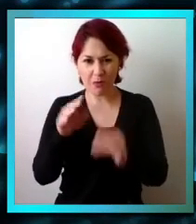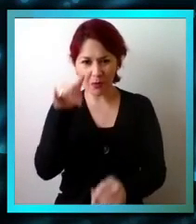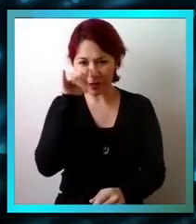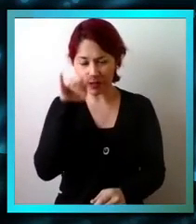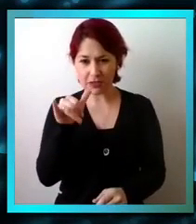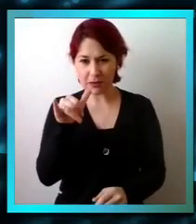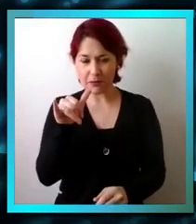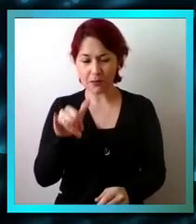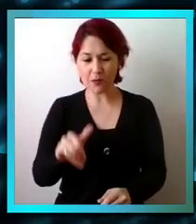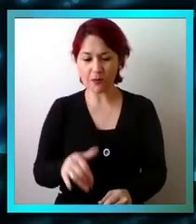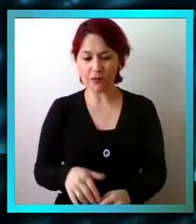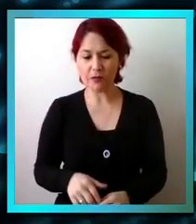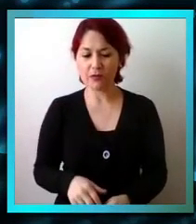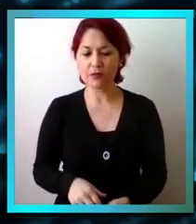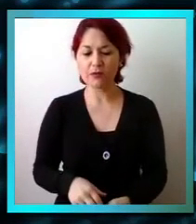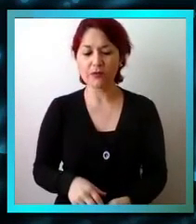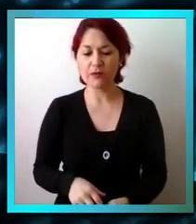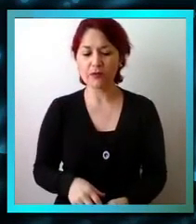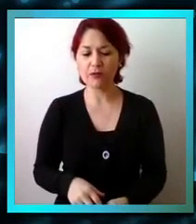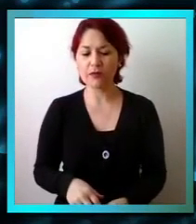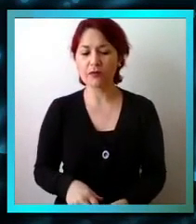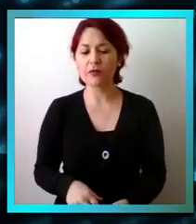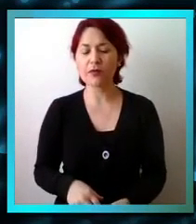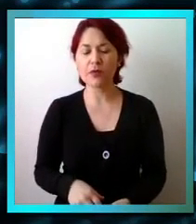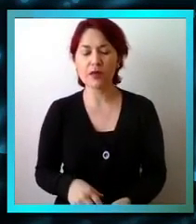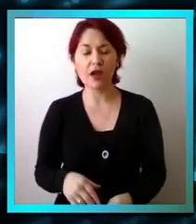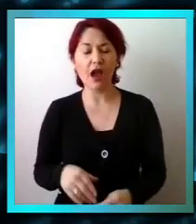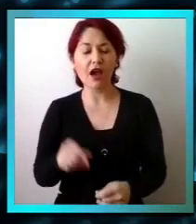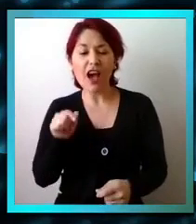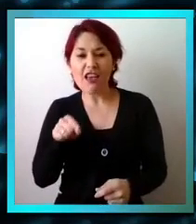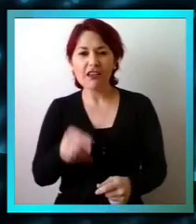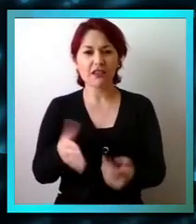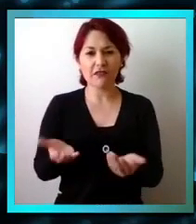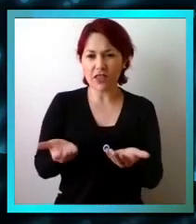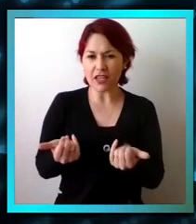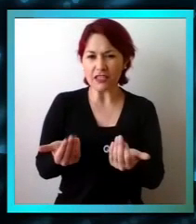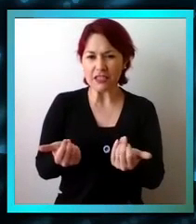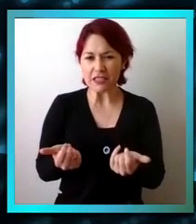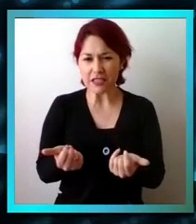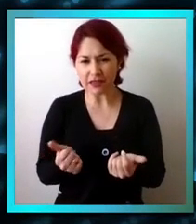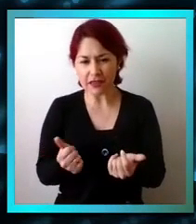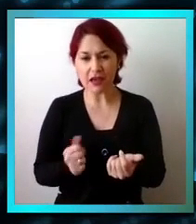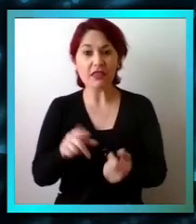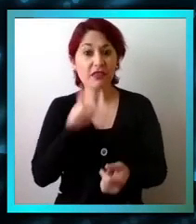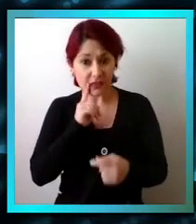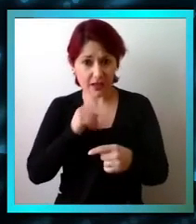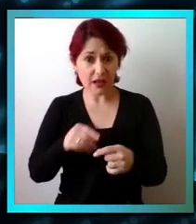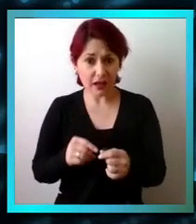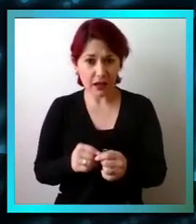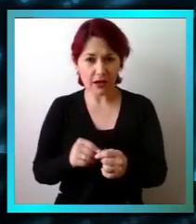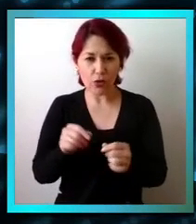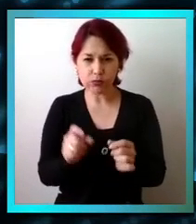industrial needs so this kada security has a different bit logic plus that we have to